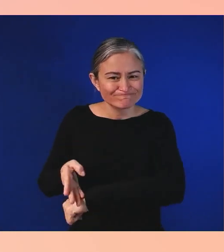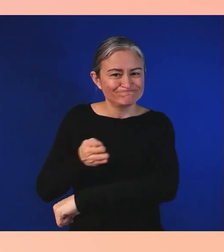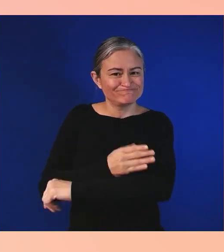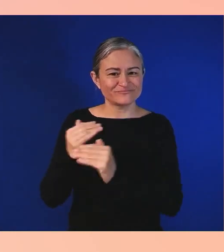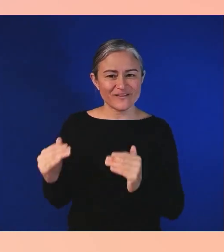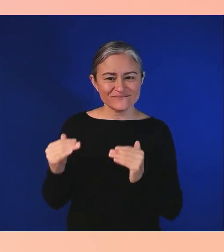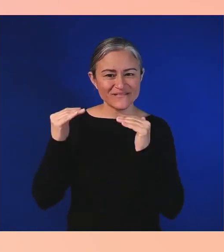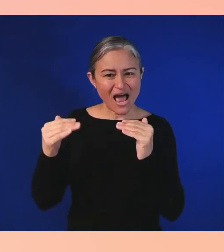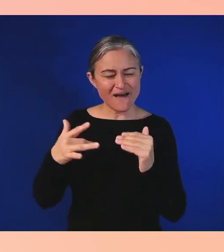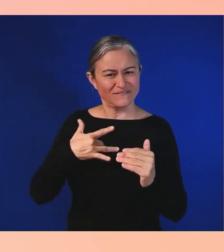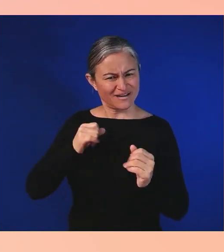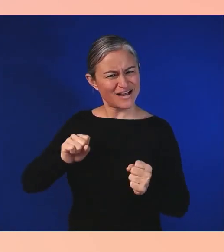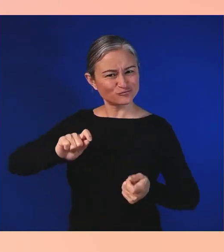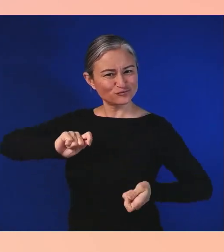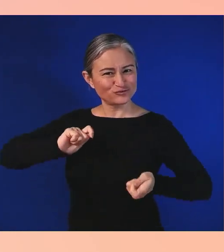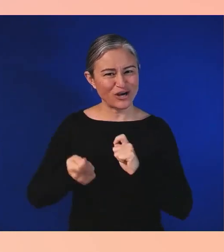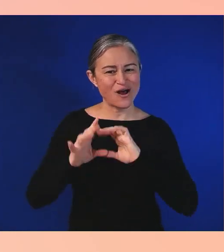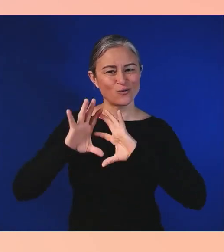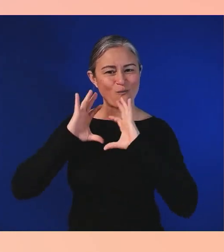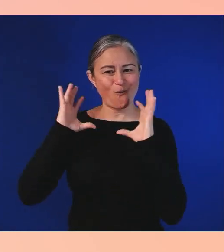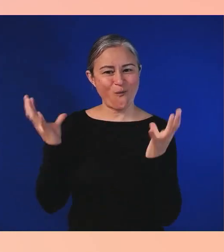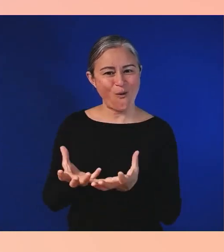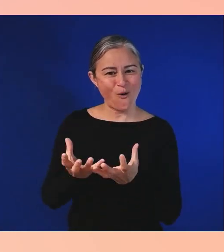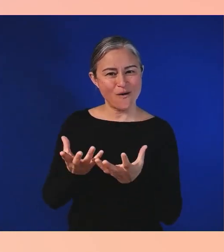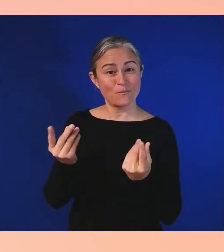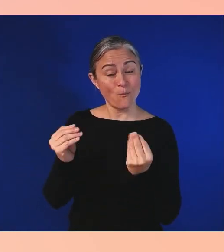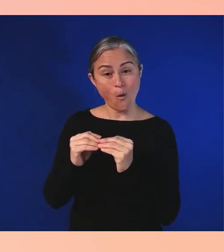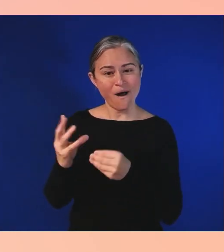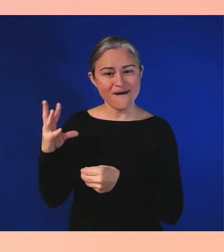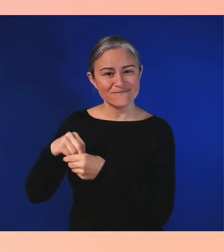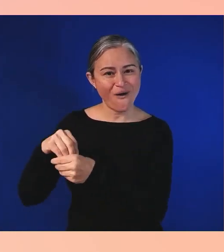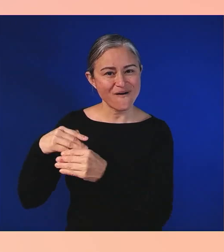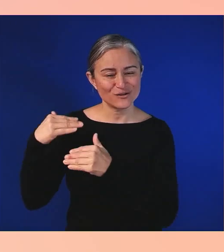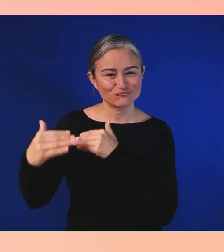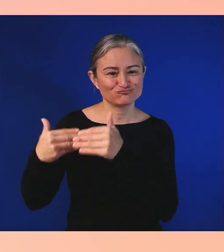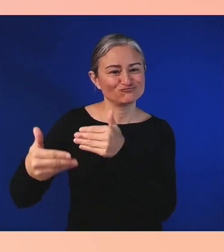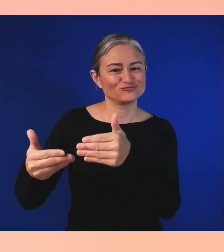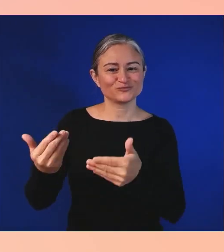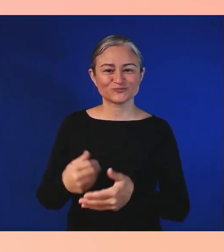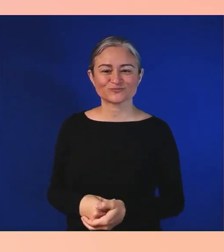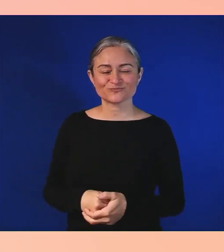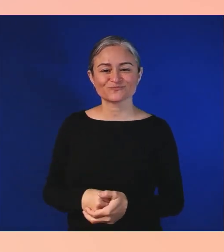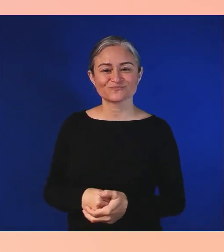struggled a lot and bought me a used computer since we belong to a middle class family.